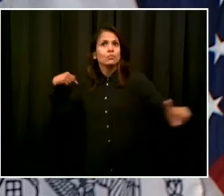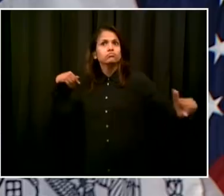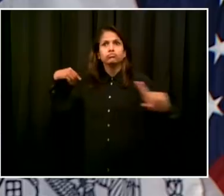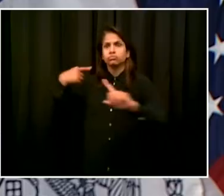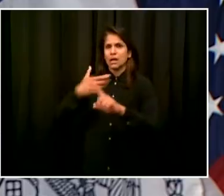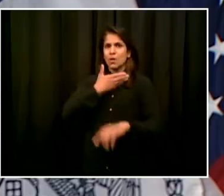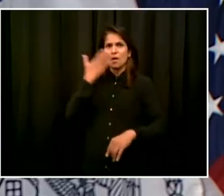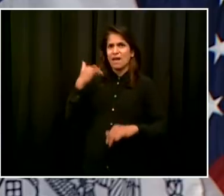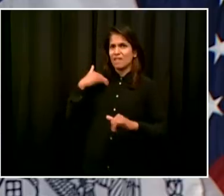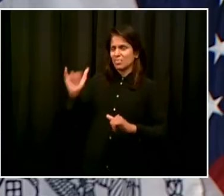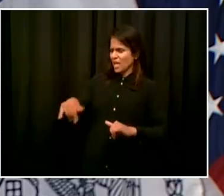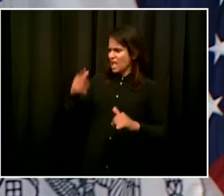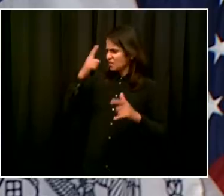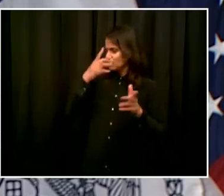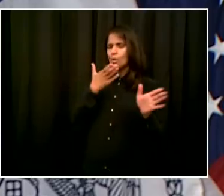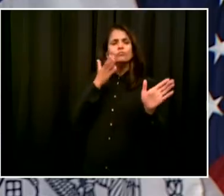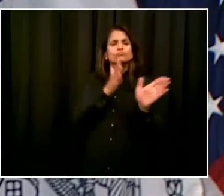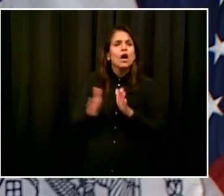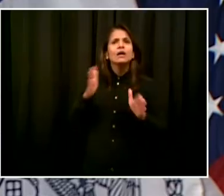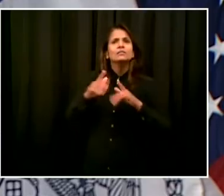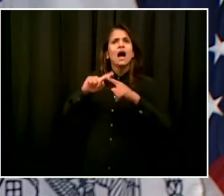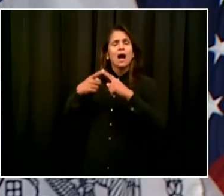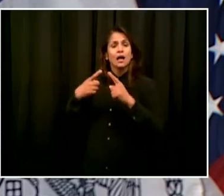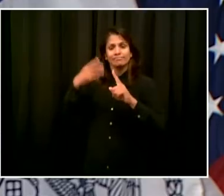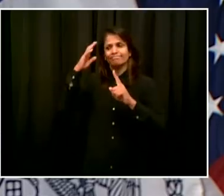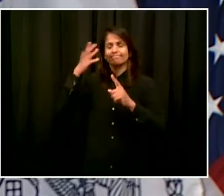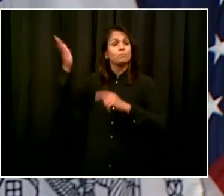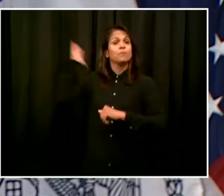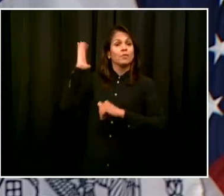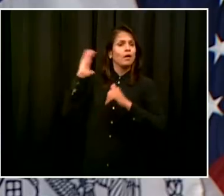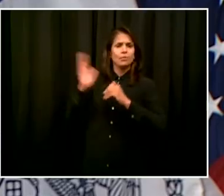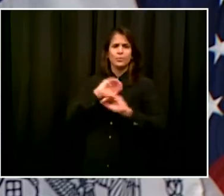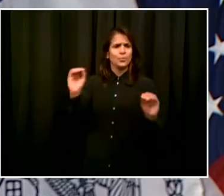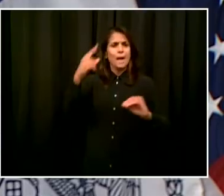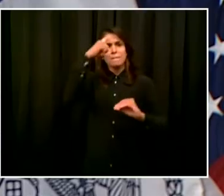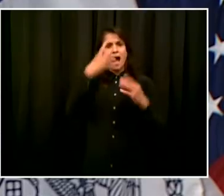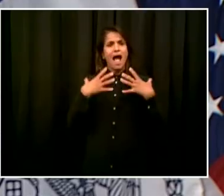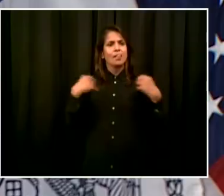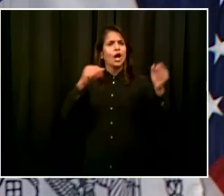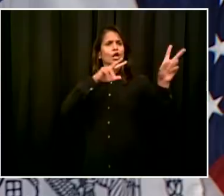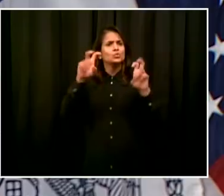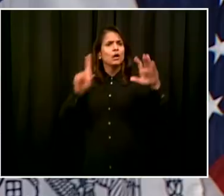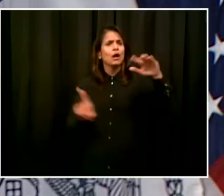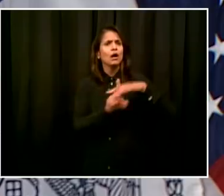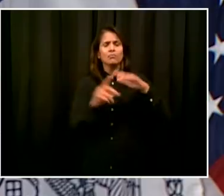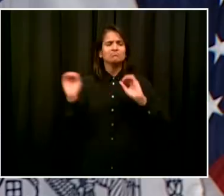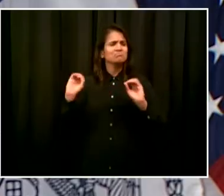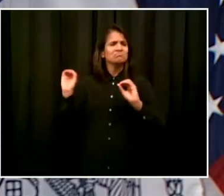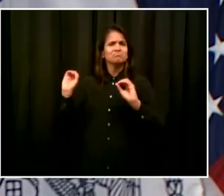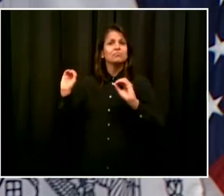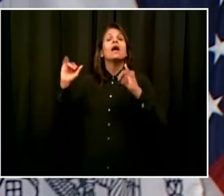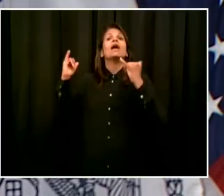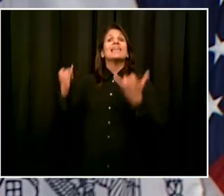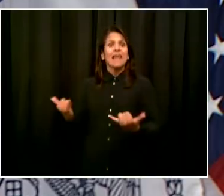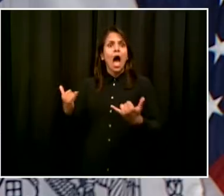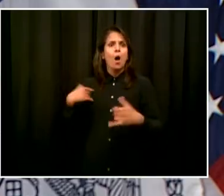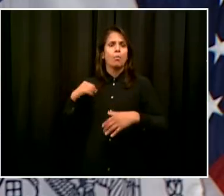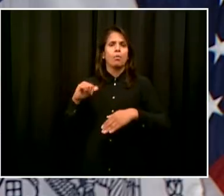DECADES, THERE